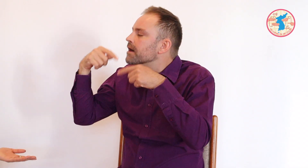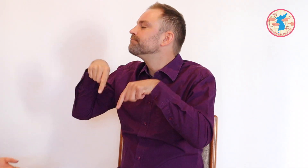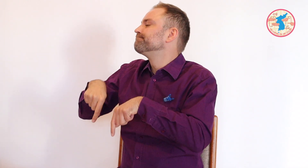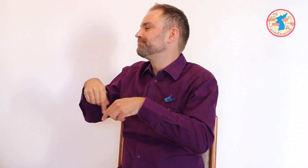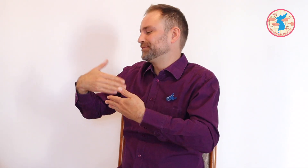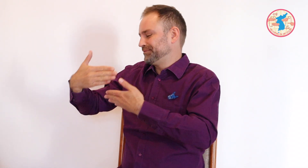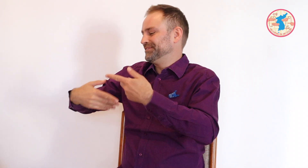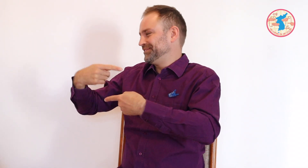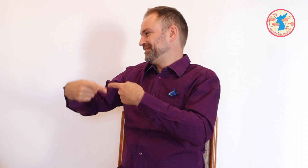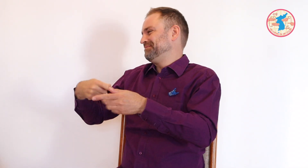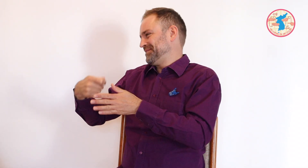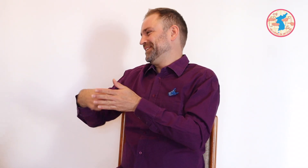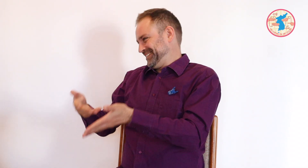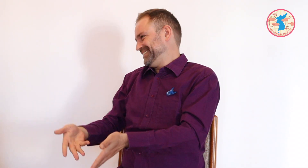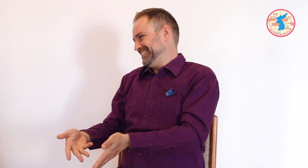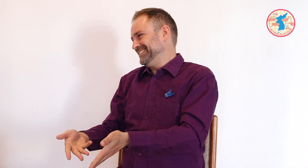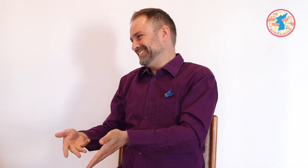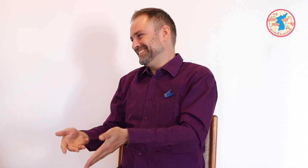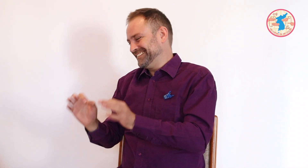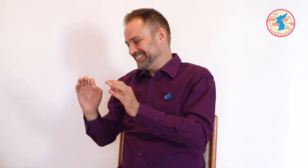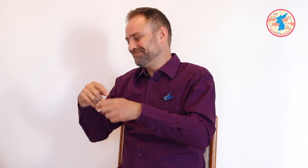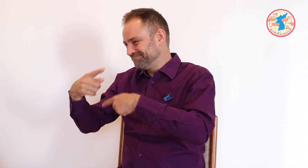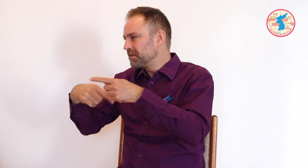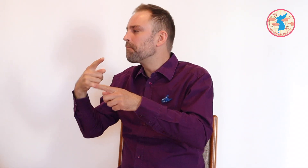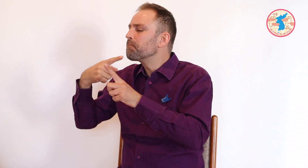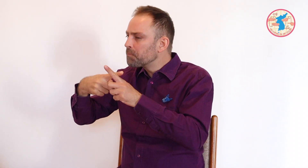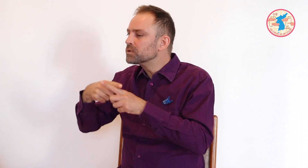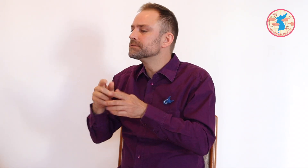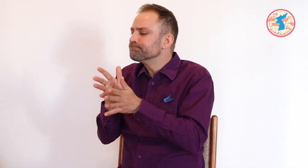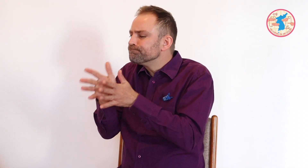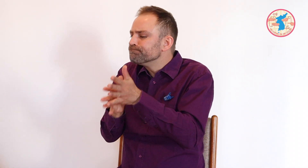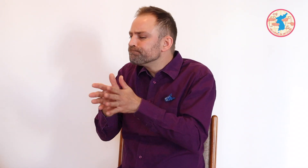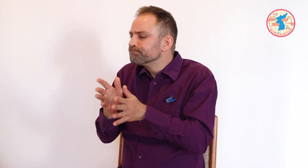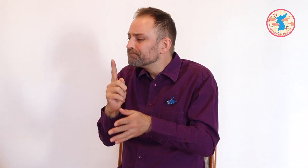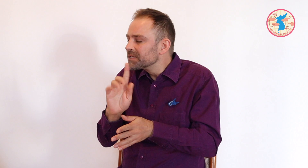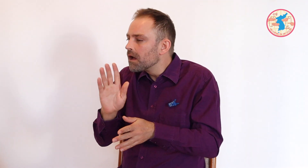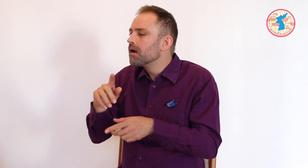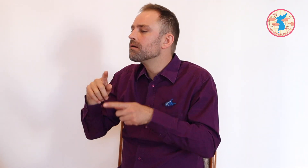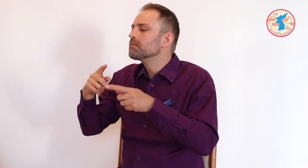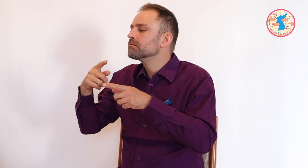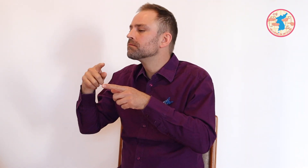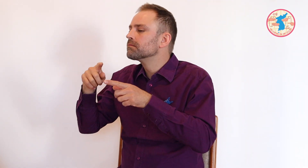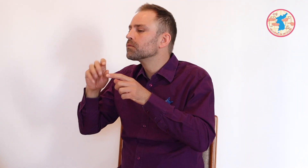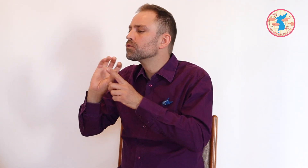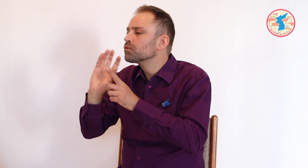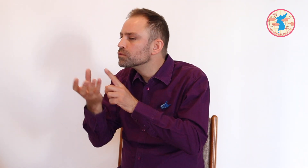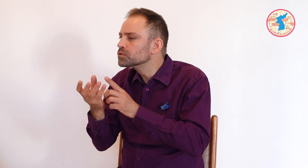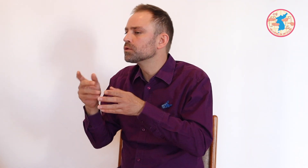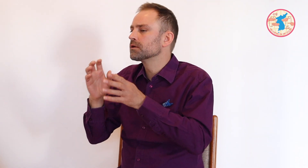All of this led me to establish this project. Not just about the sign differences,